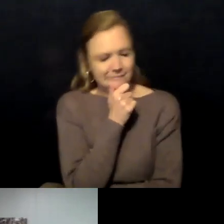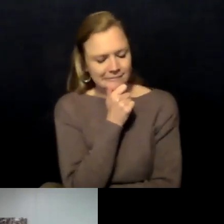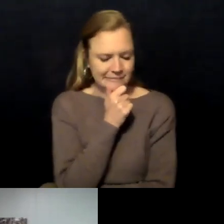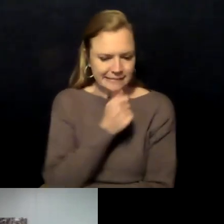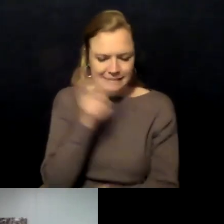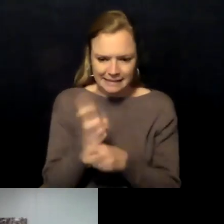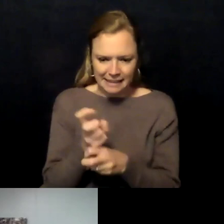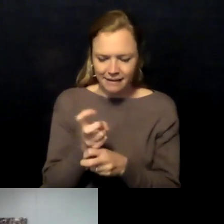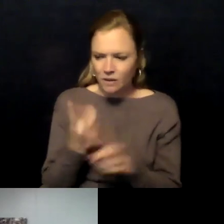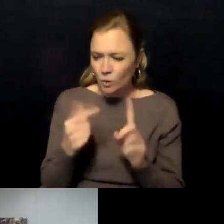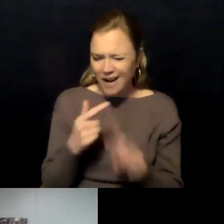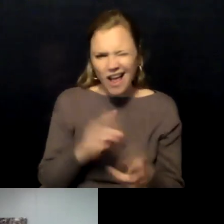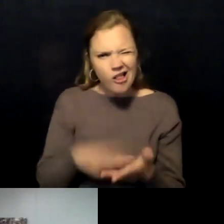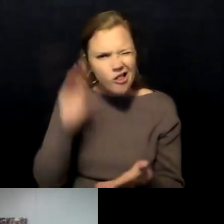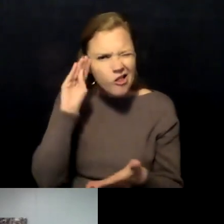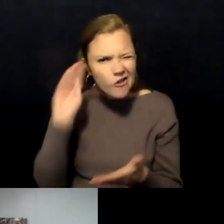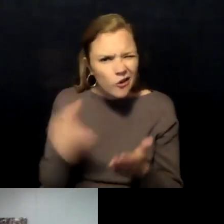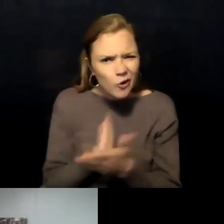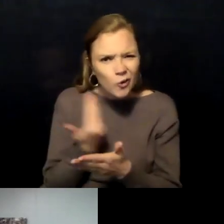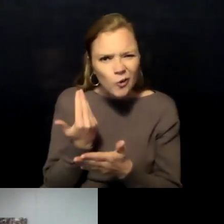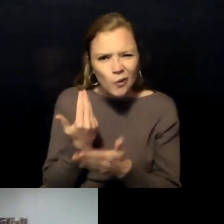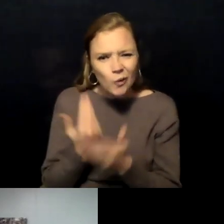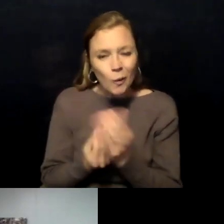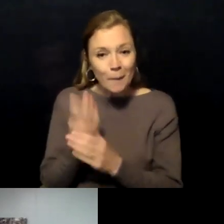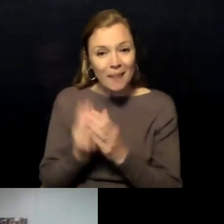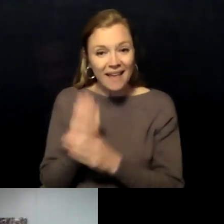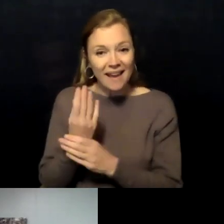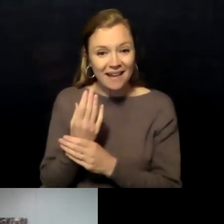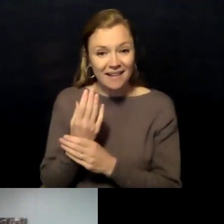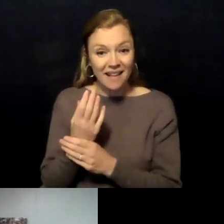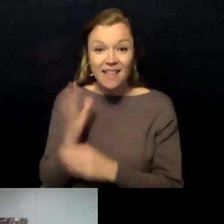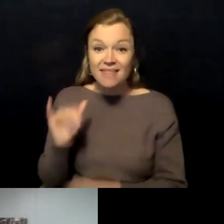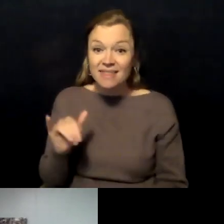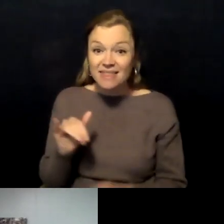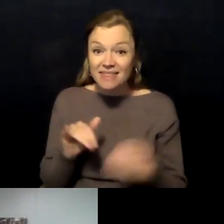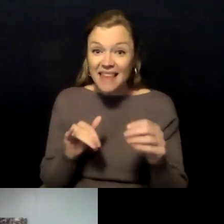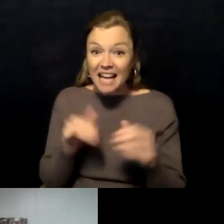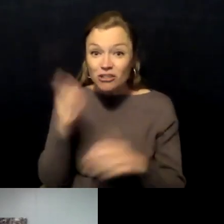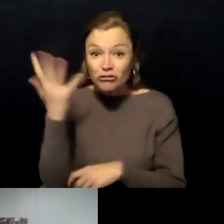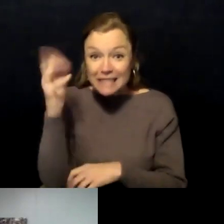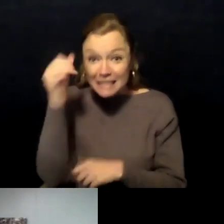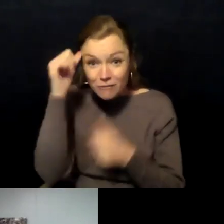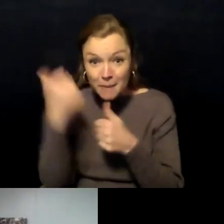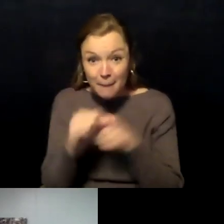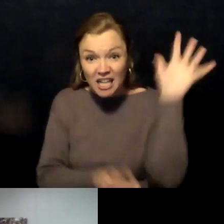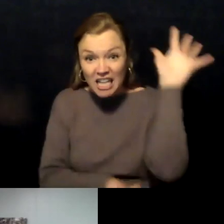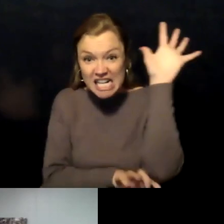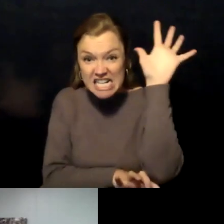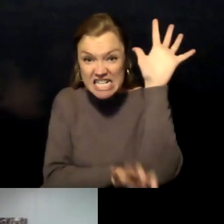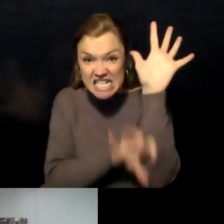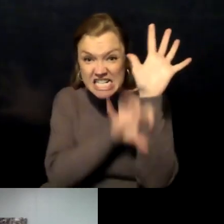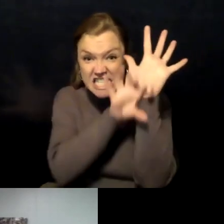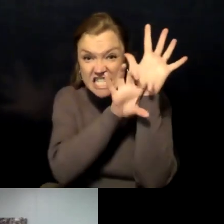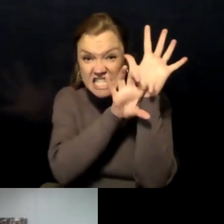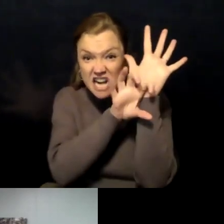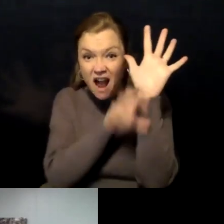plant- you like that sandbox tree that I was talking about, I mean how cool is that? You know there are so many plants out